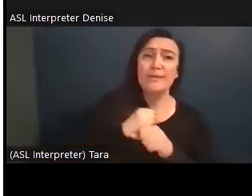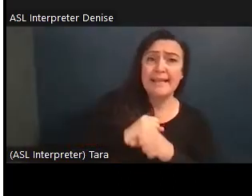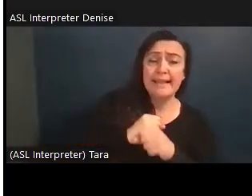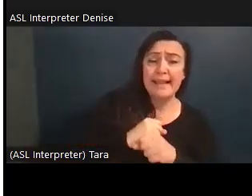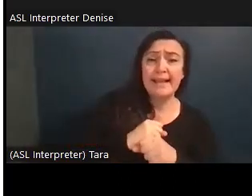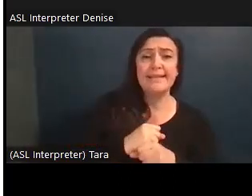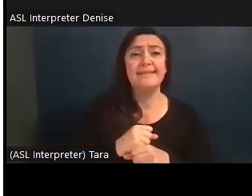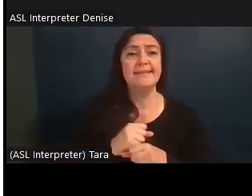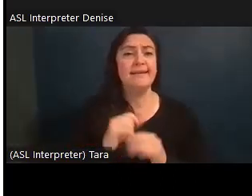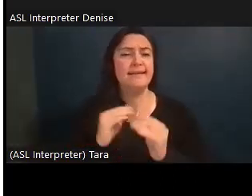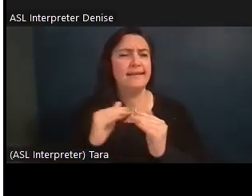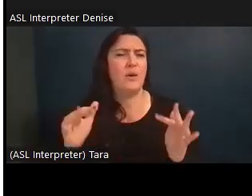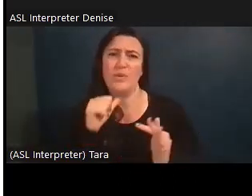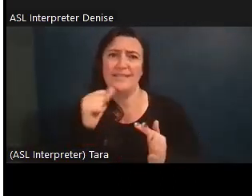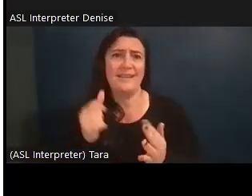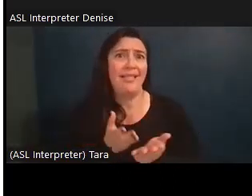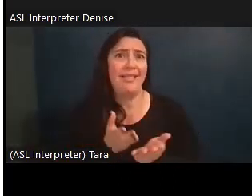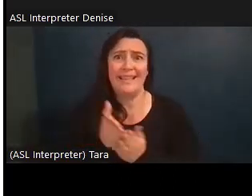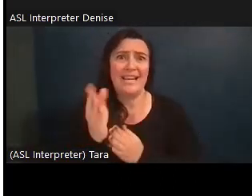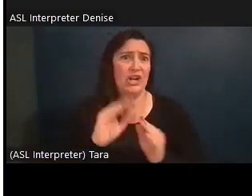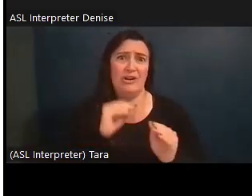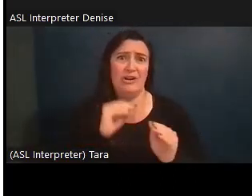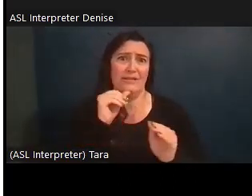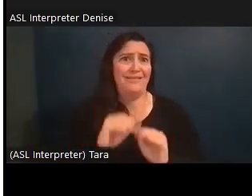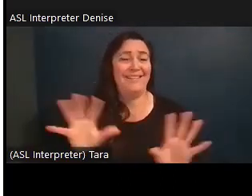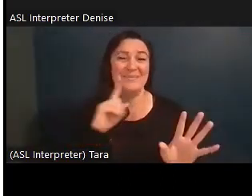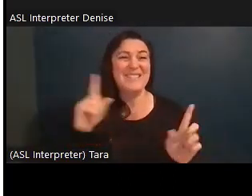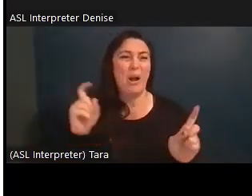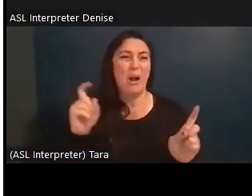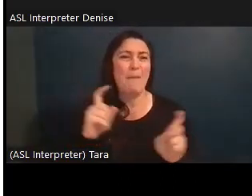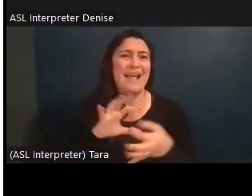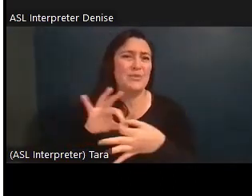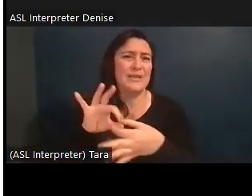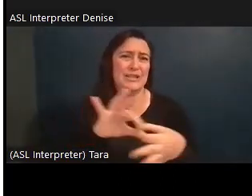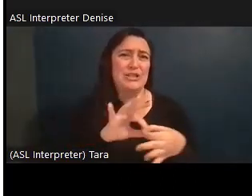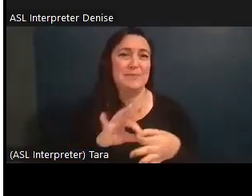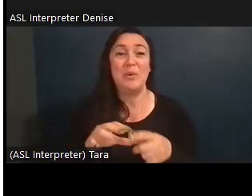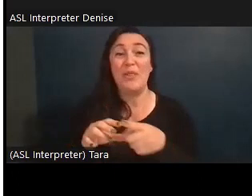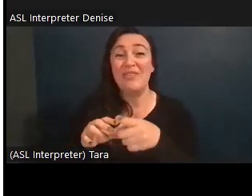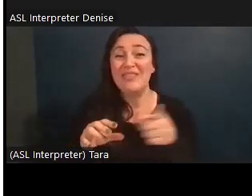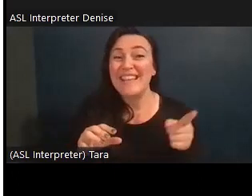complex. Now this is pretty nerdy, and it's hard to sort of think about